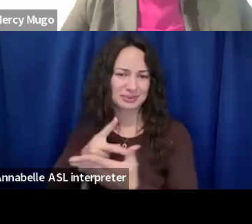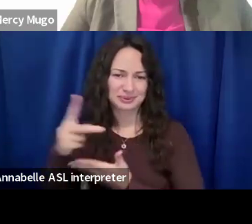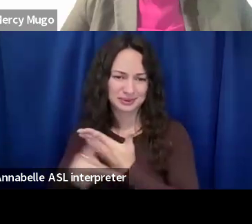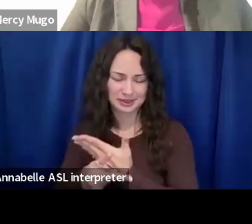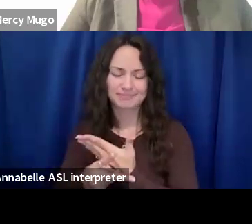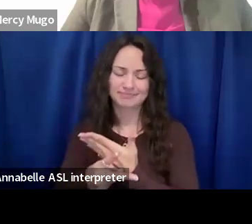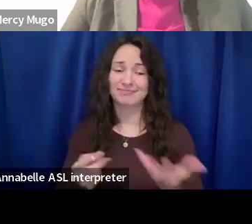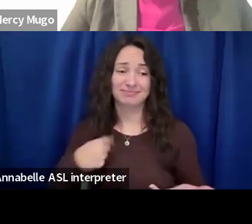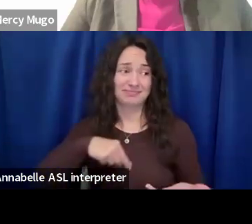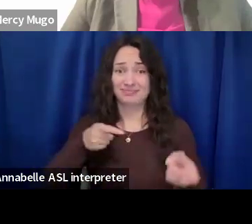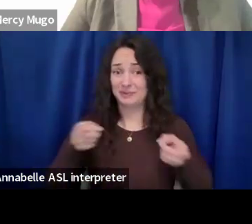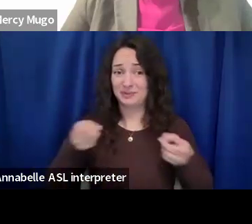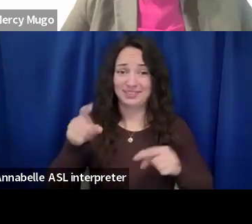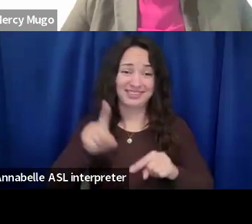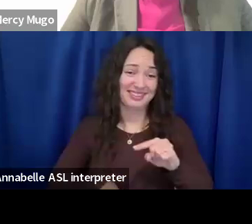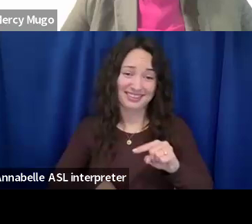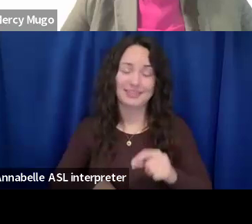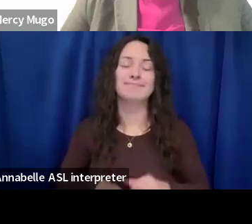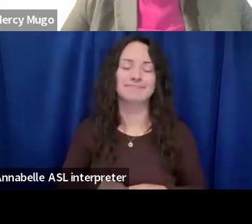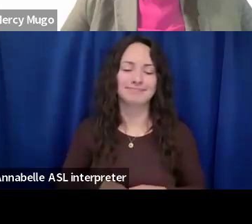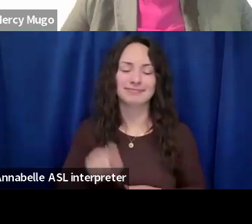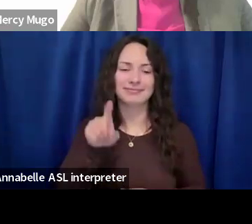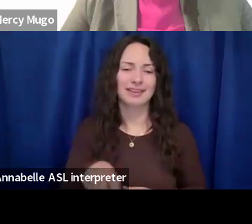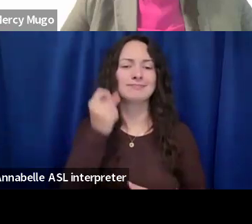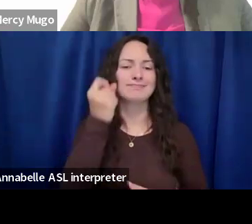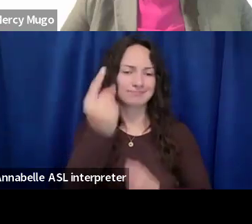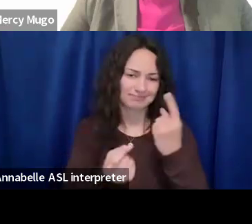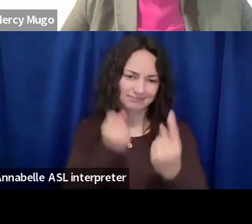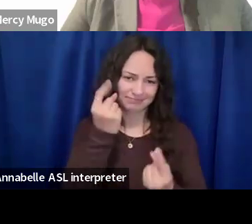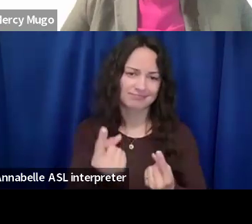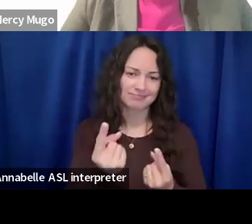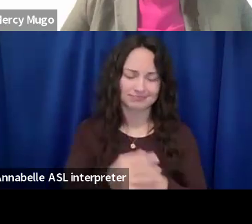don't have control over that, so we have to be understanding and also try